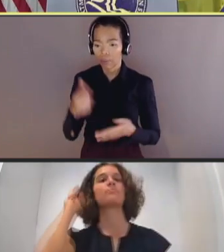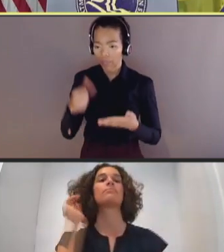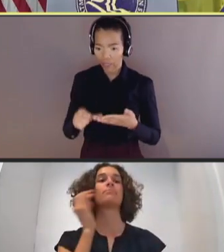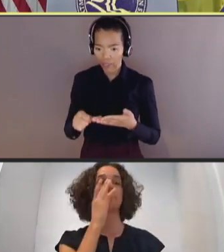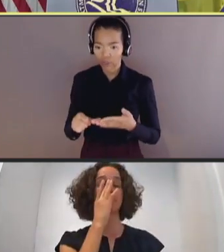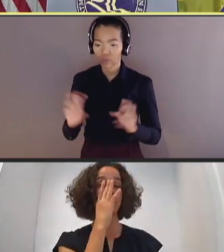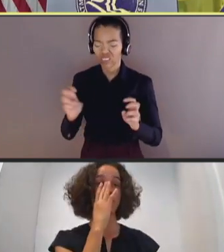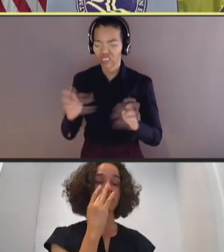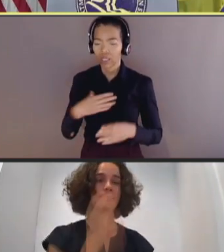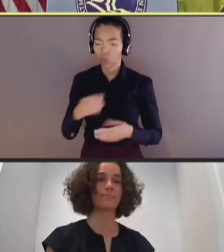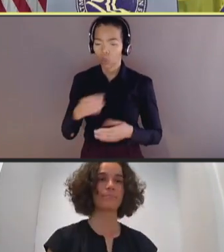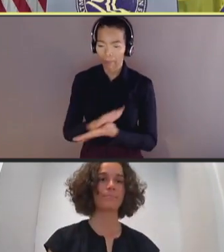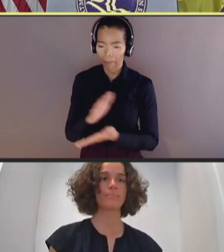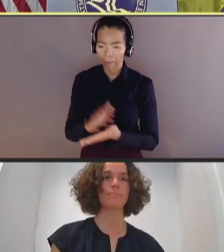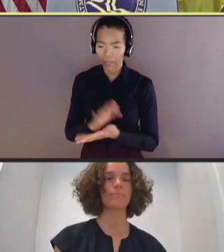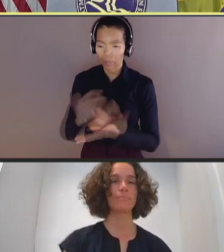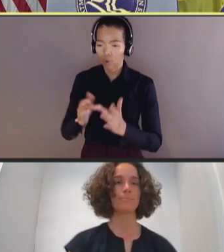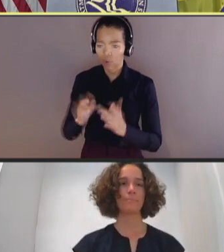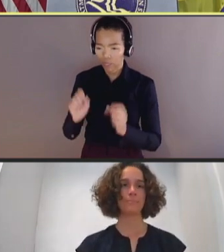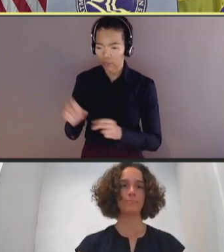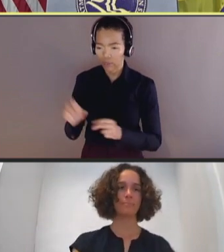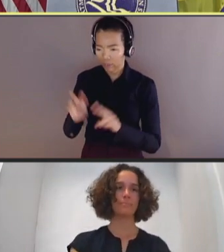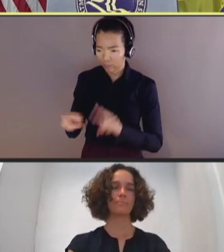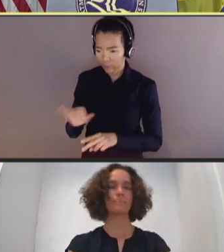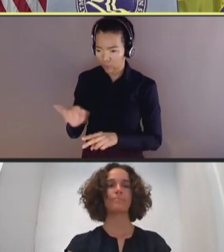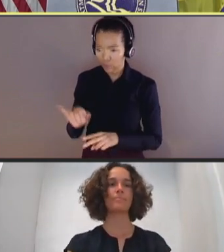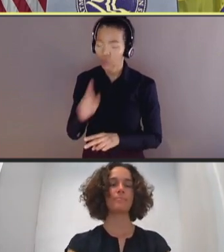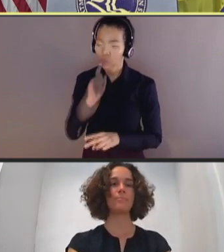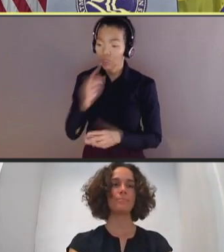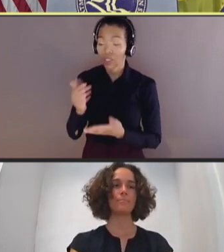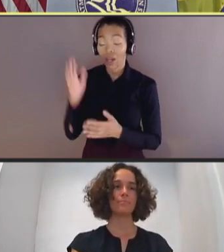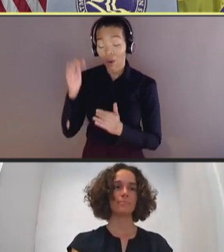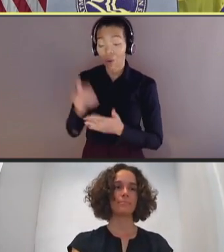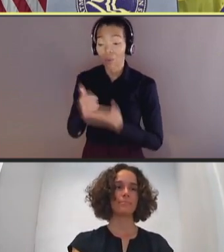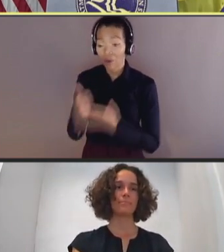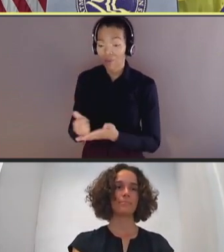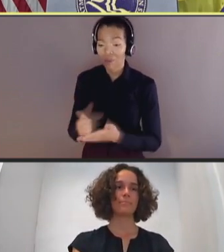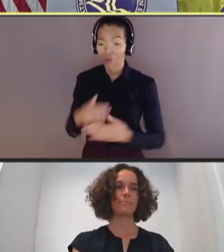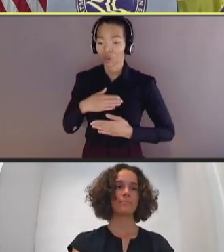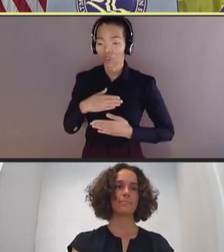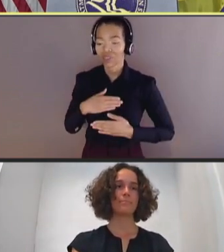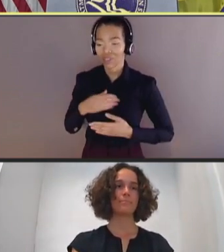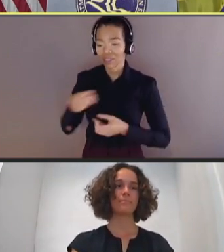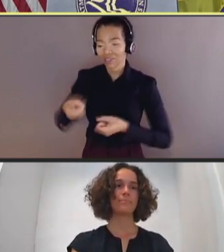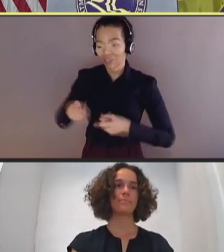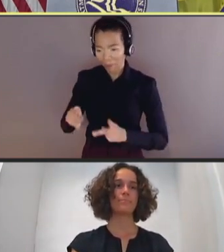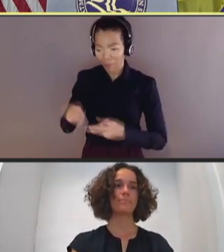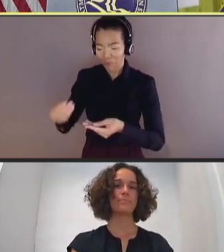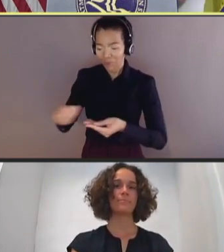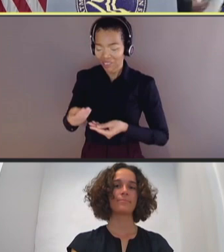But I hope this was helpful, and I appreciate the opportunity to speak today. Robert Hopkins: Thank you very much, Mitchell. And I want to thank